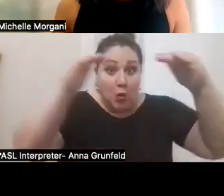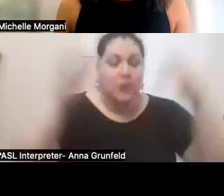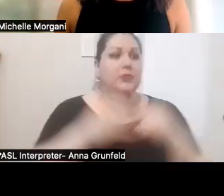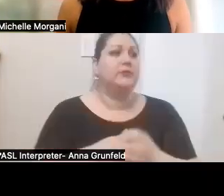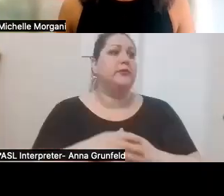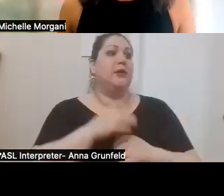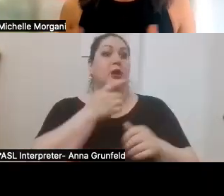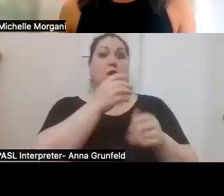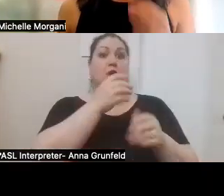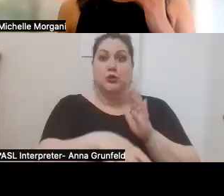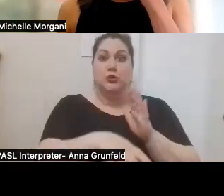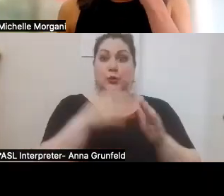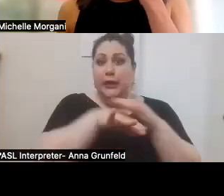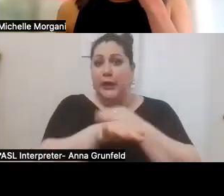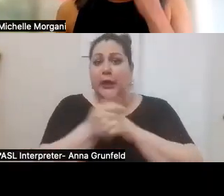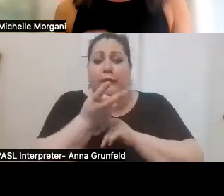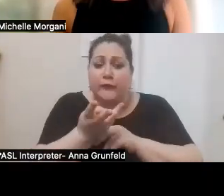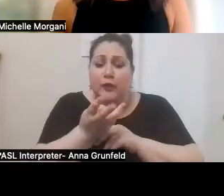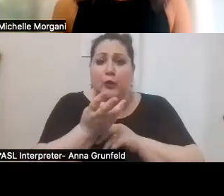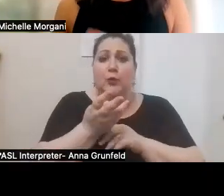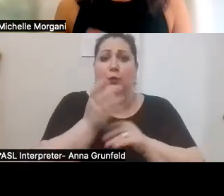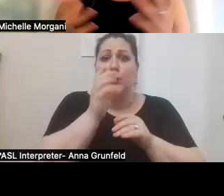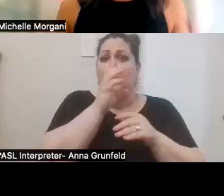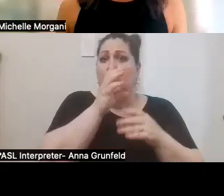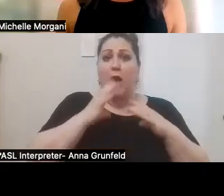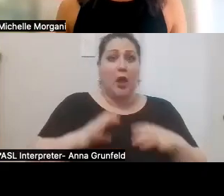Again, the pace of the site, how many clients,